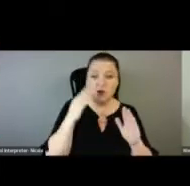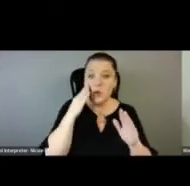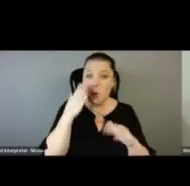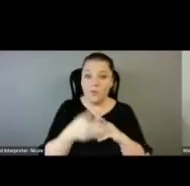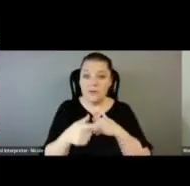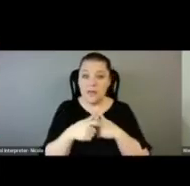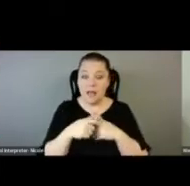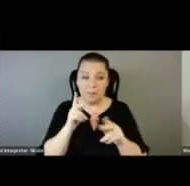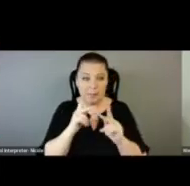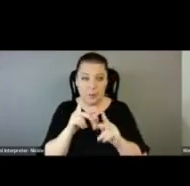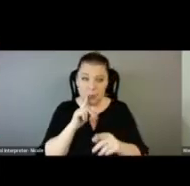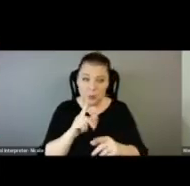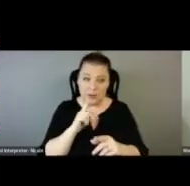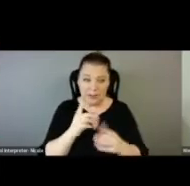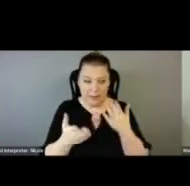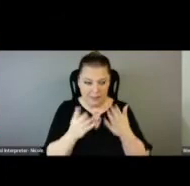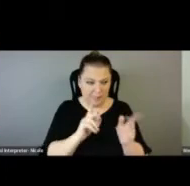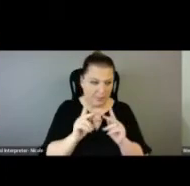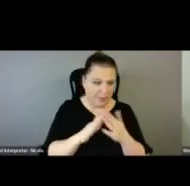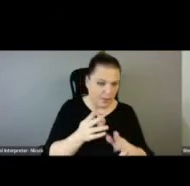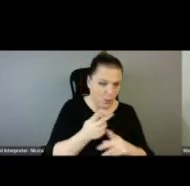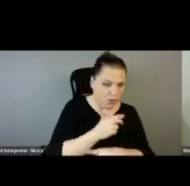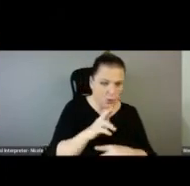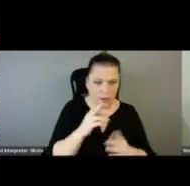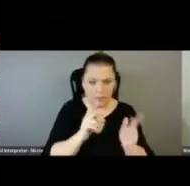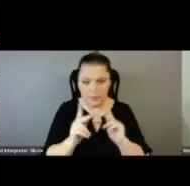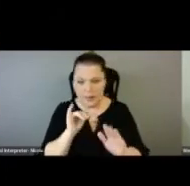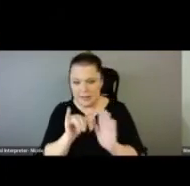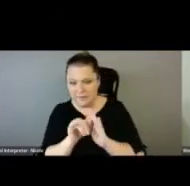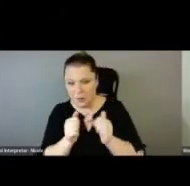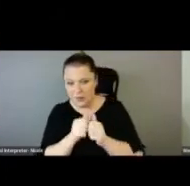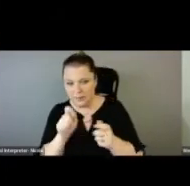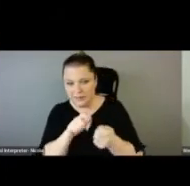getting worse or more people are identified with a particular need, so they could help dress